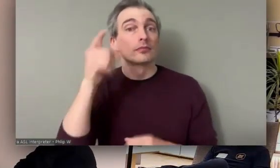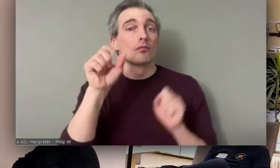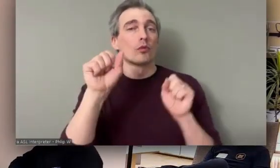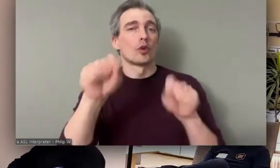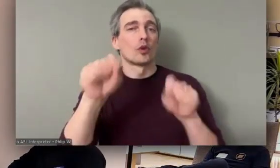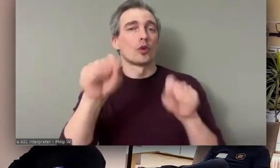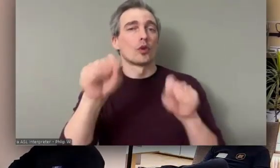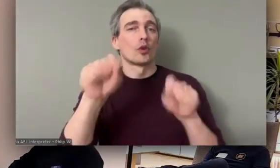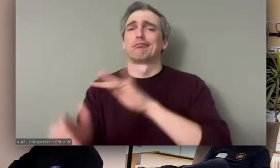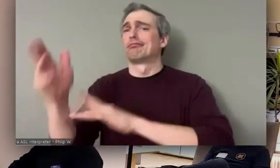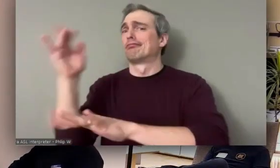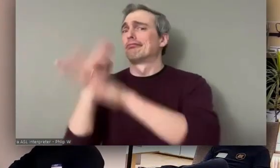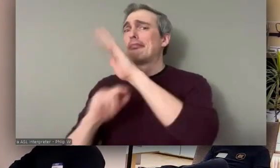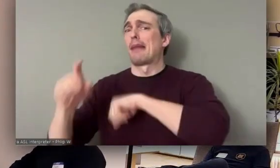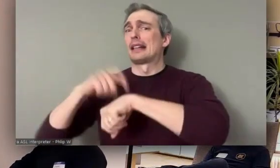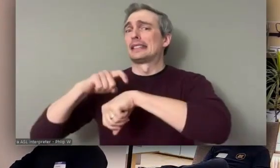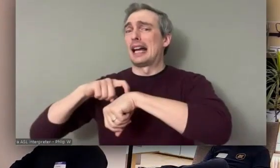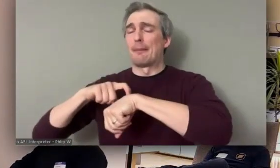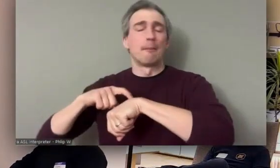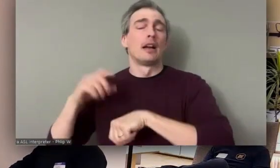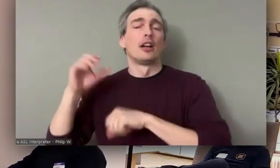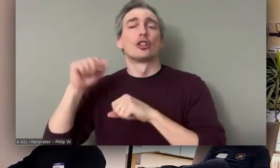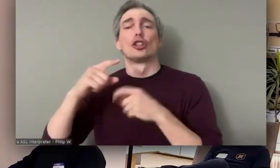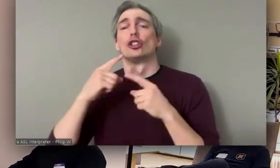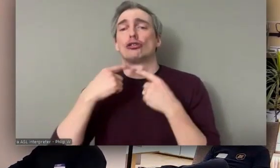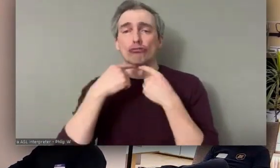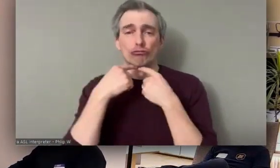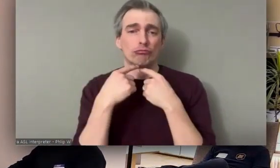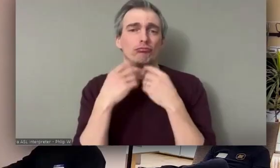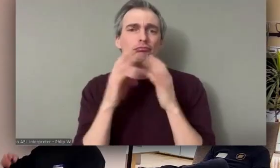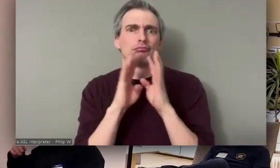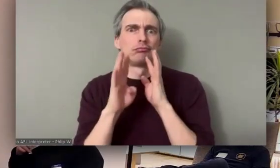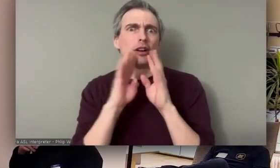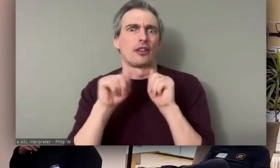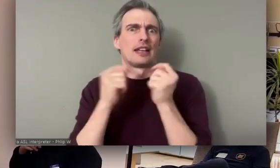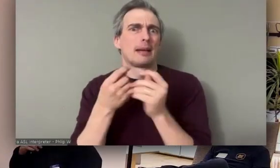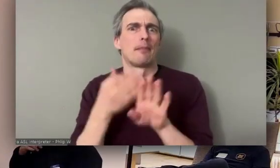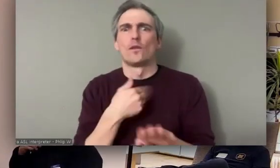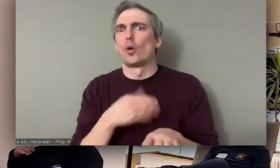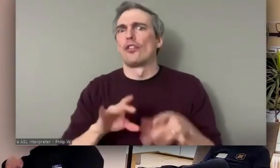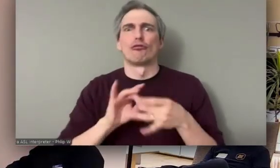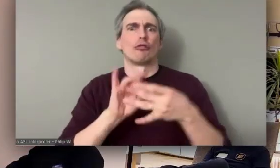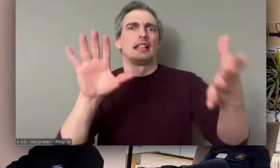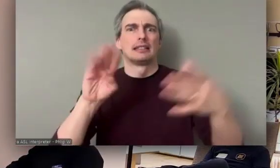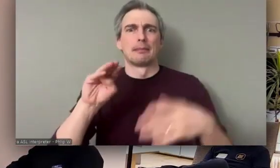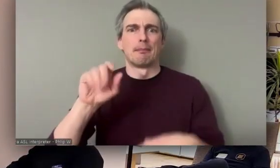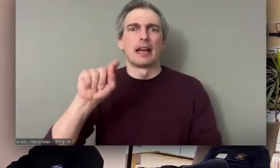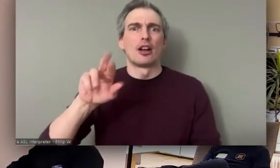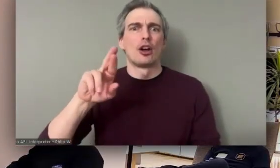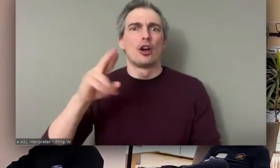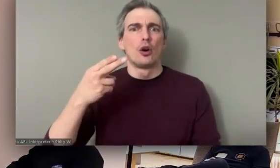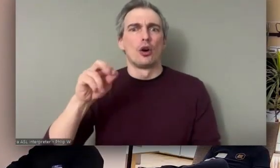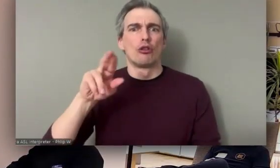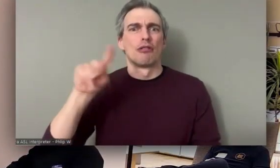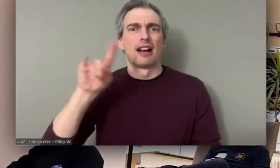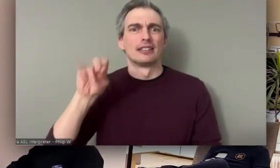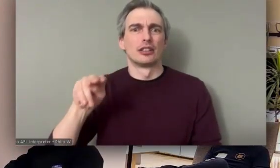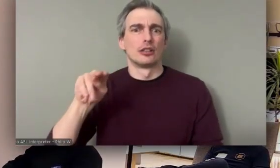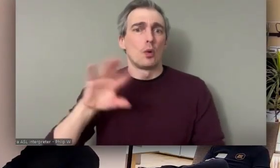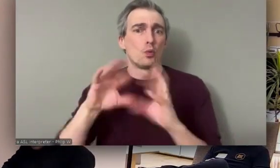before they released Meta Horizon Worlds, what are the one to three things that you would want them to really build or focus on before deploying